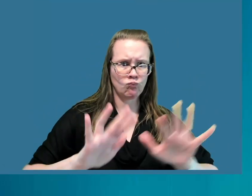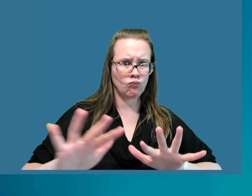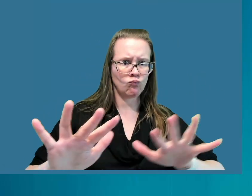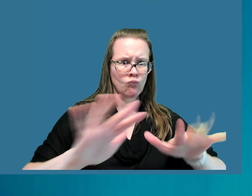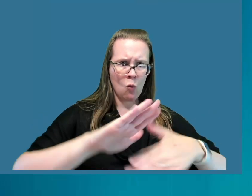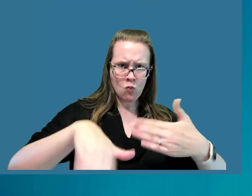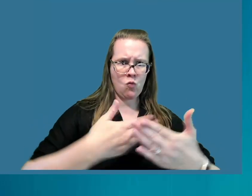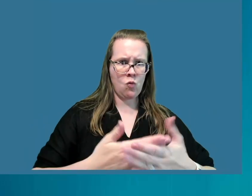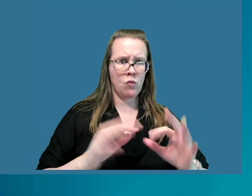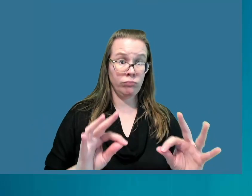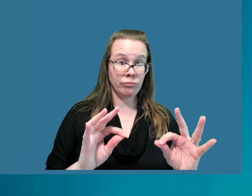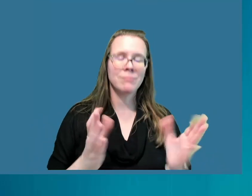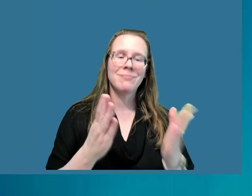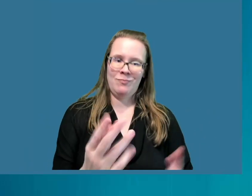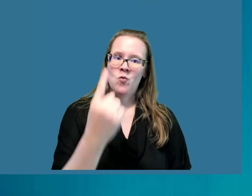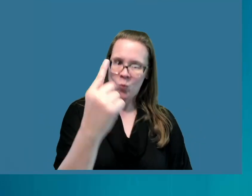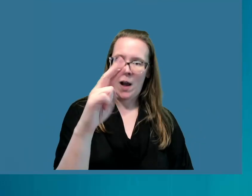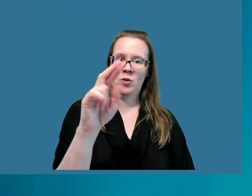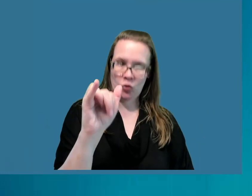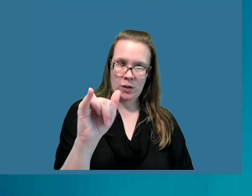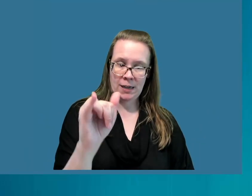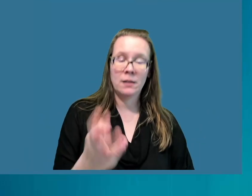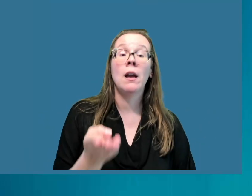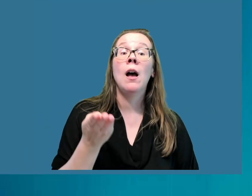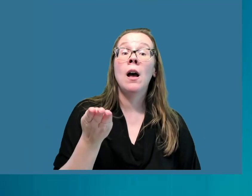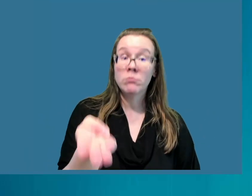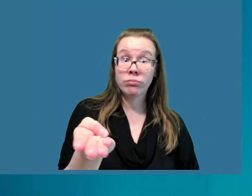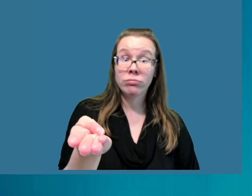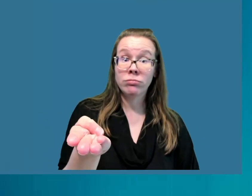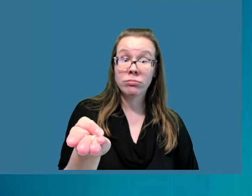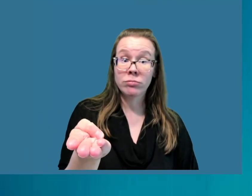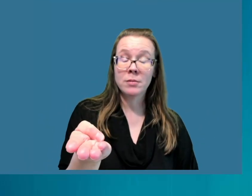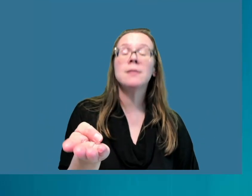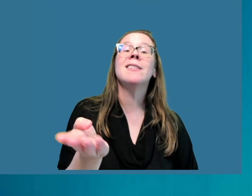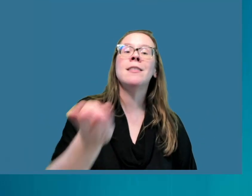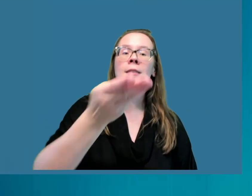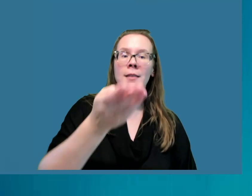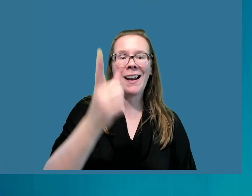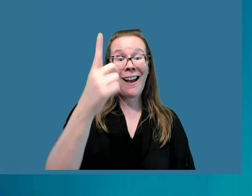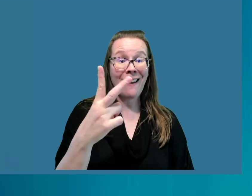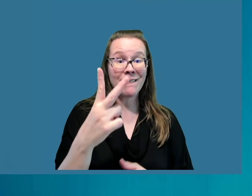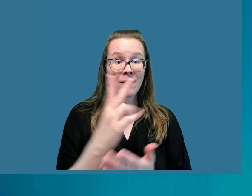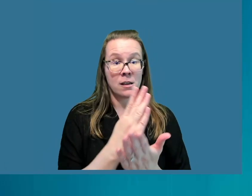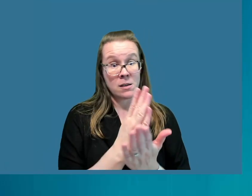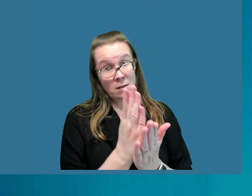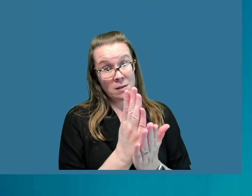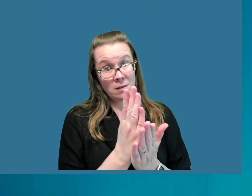lighter. And it won't be as even of a bake. So I always bake mine one tray at a time.